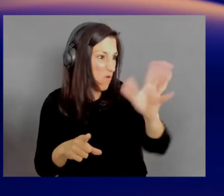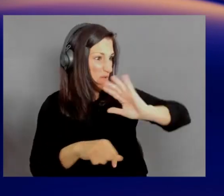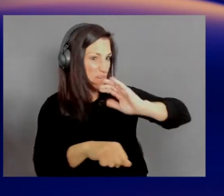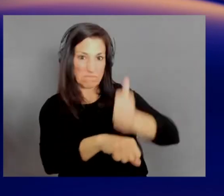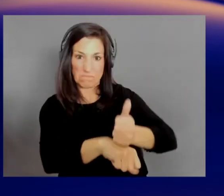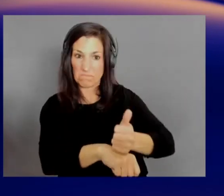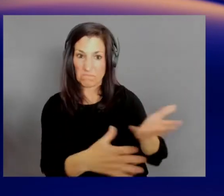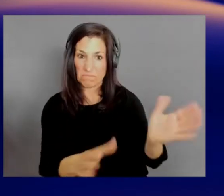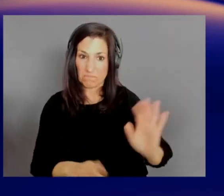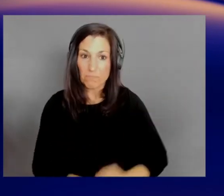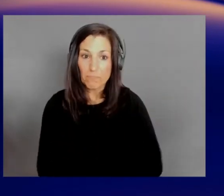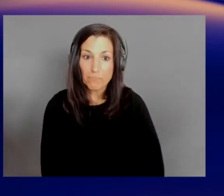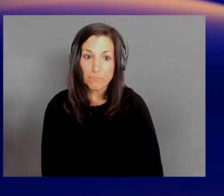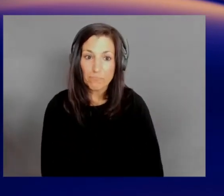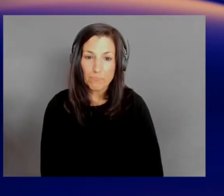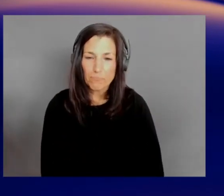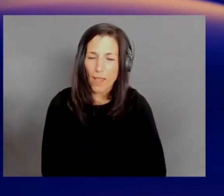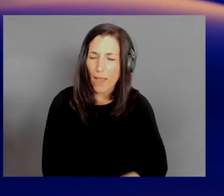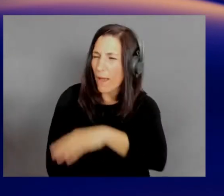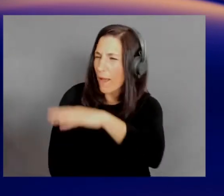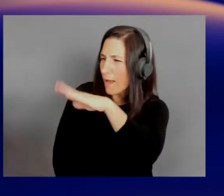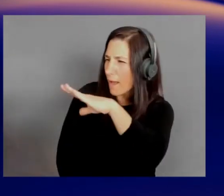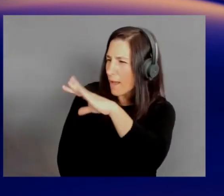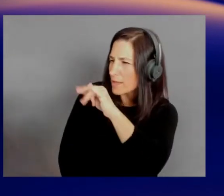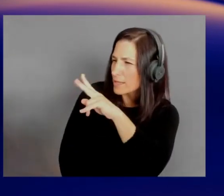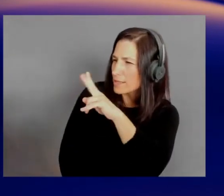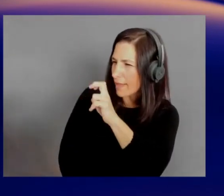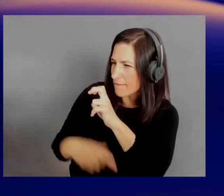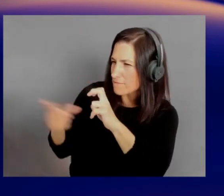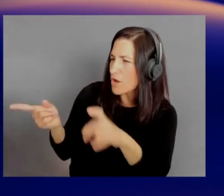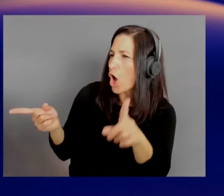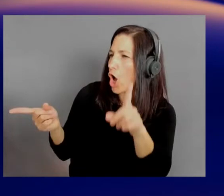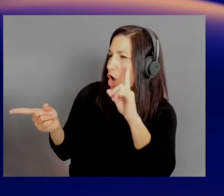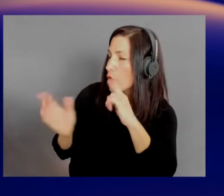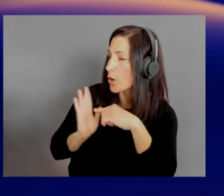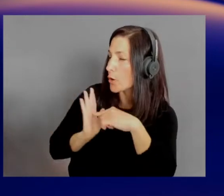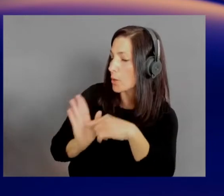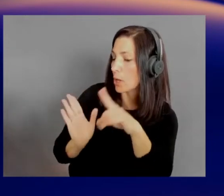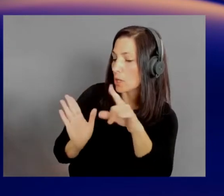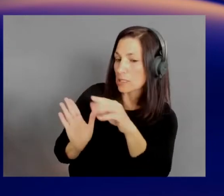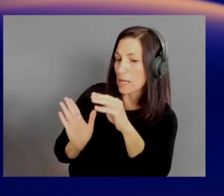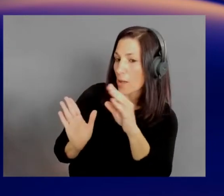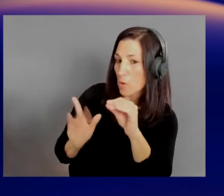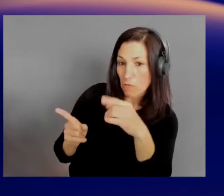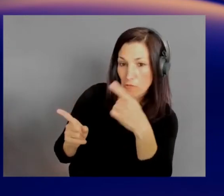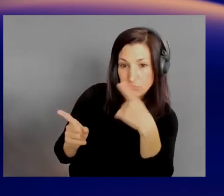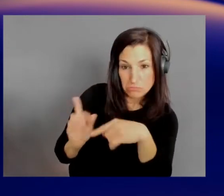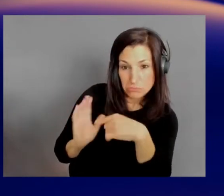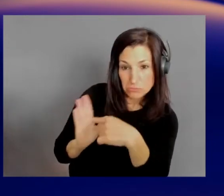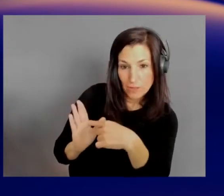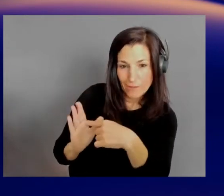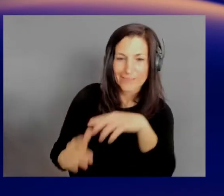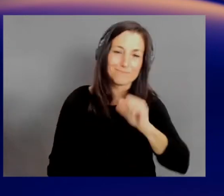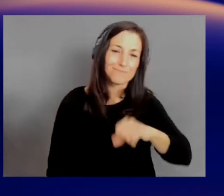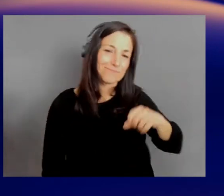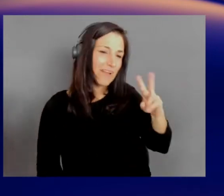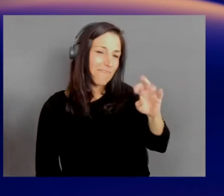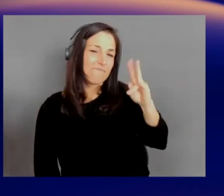Now, Dave, I heard "demo," and Dave can show some of this stuff. Yeah, Venky does all the great talking. I'm here to actually show you how it's actually gonna work.